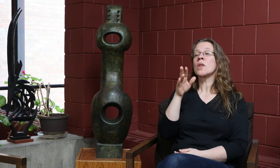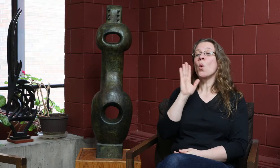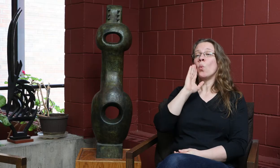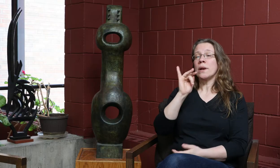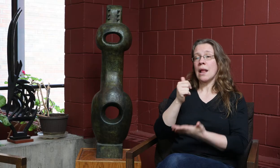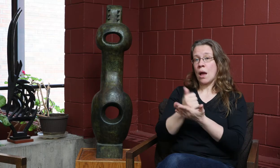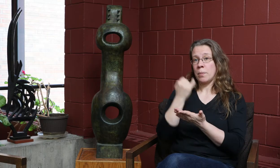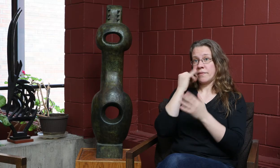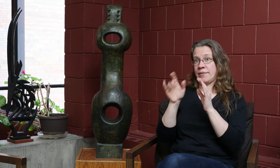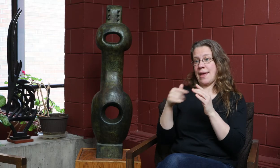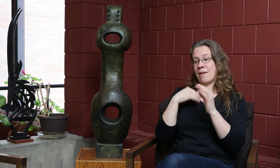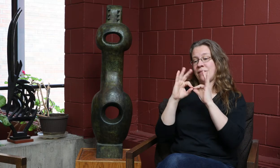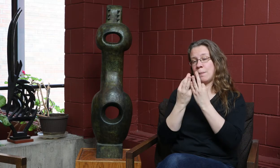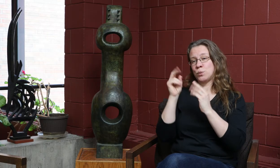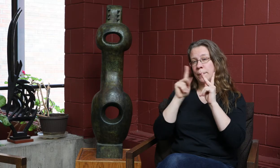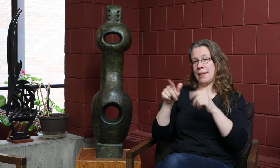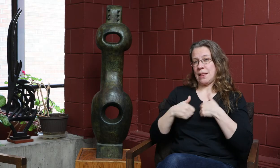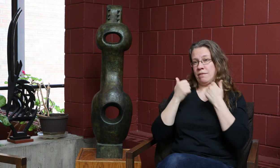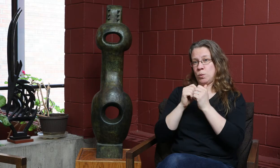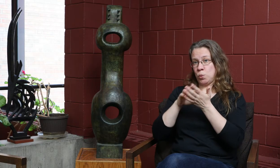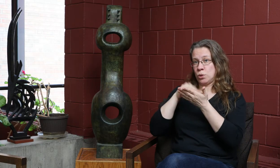Would it help if they had family or people they lived with to learn sign from? Yes.